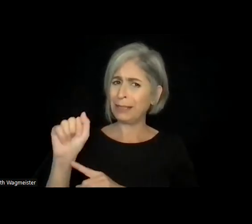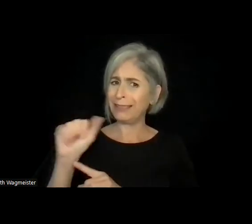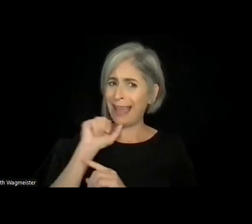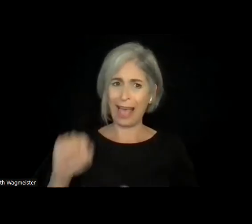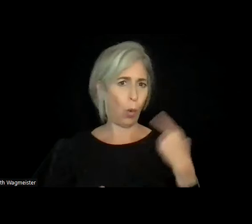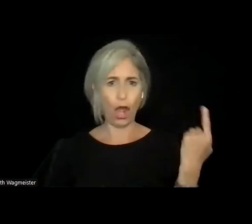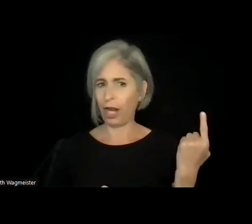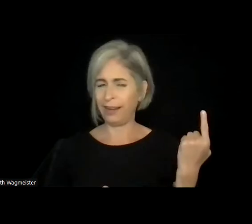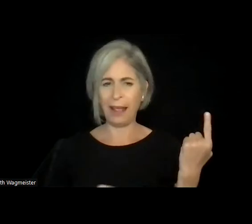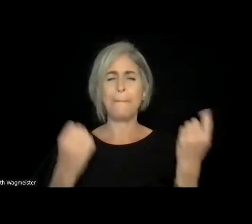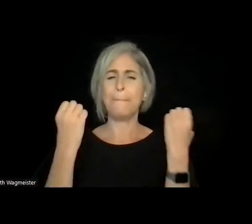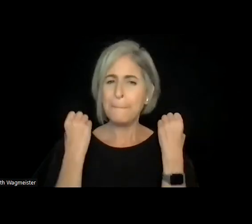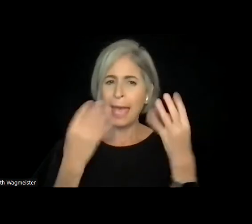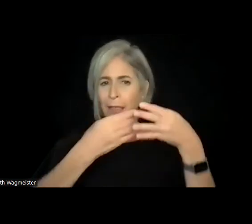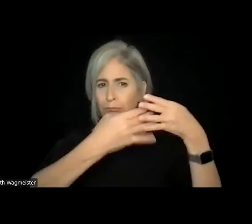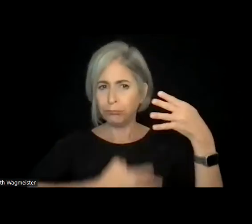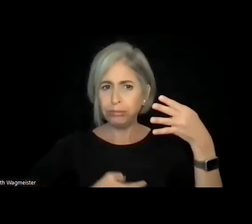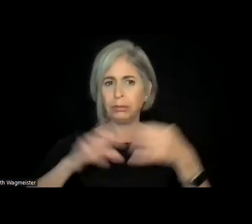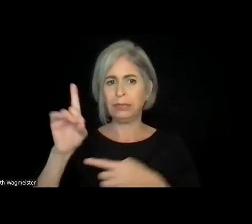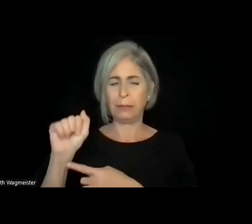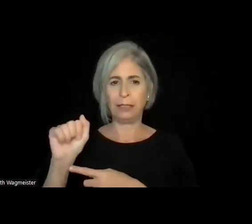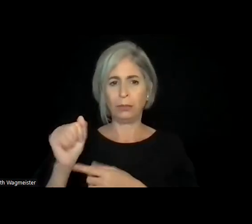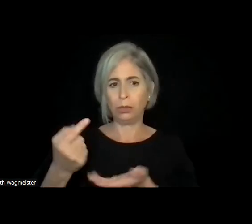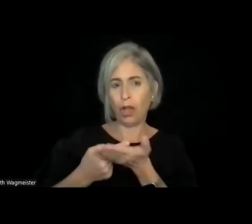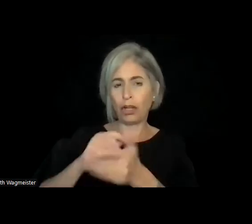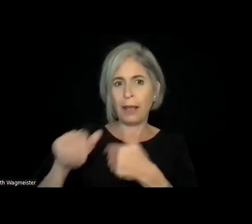people with disability and that reminds us that there are many types